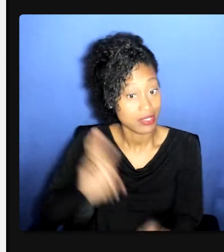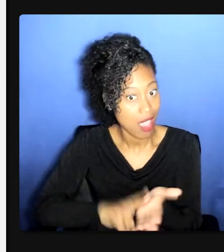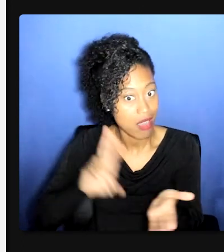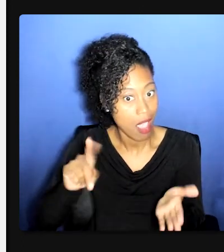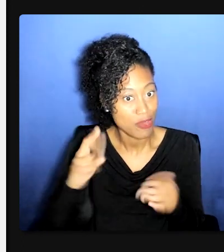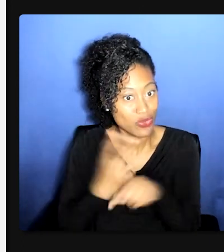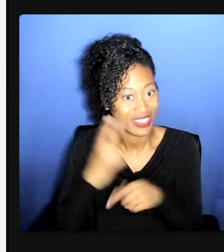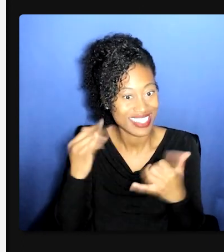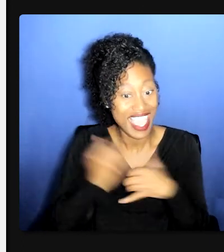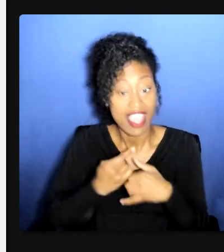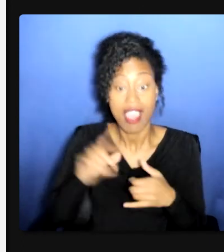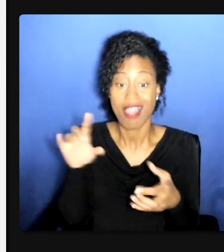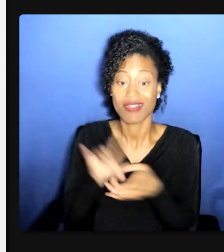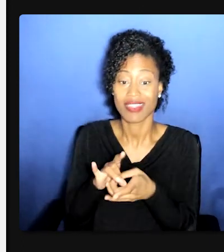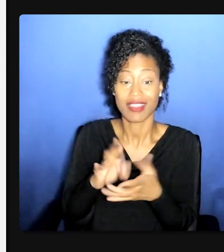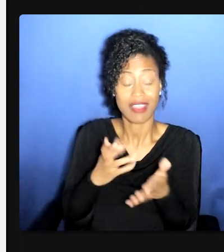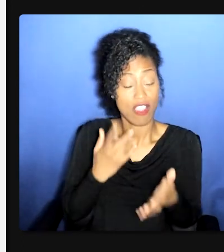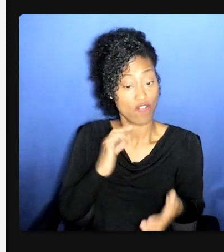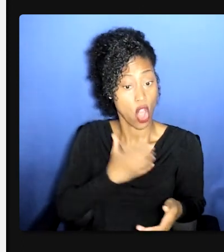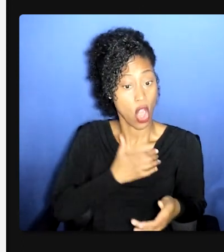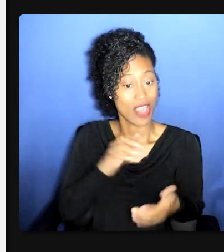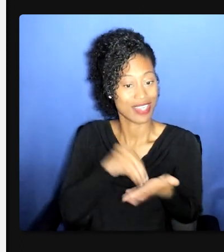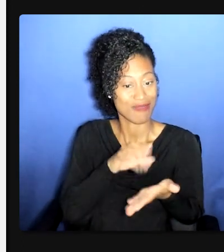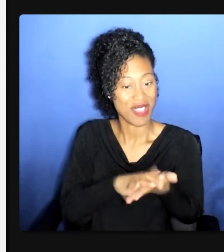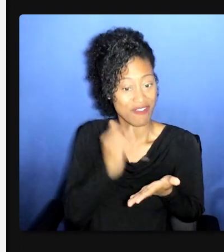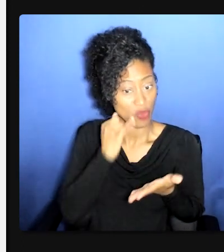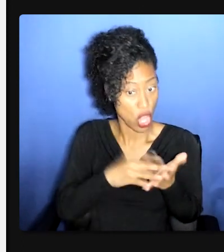We have links to documentation if you want to learn more.